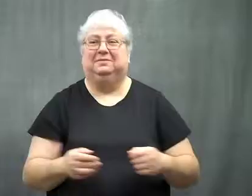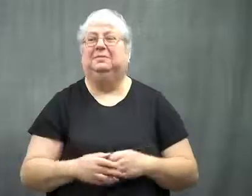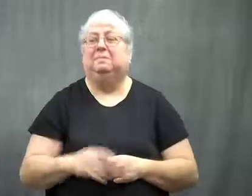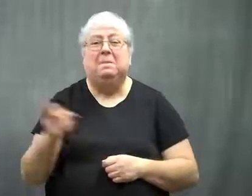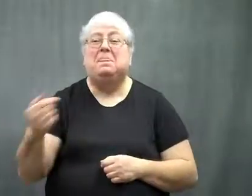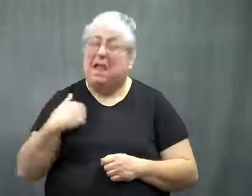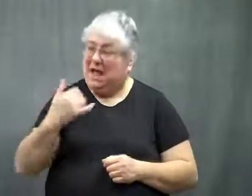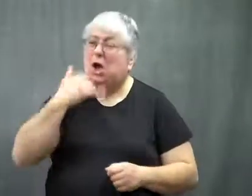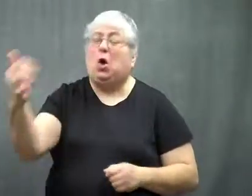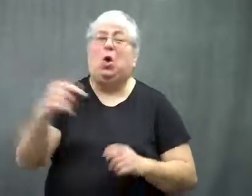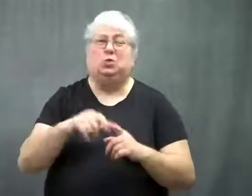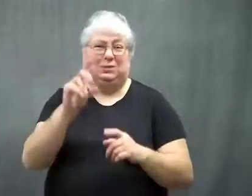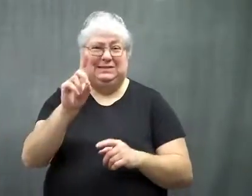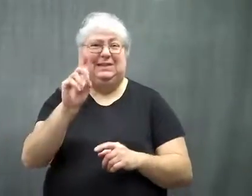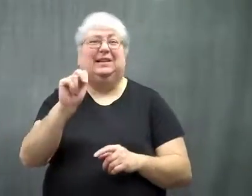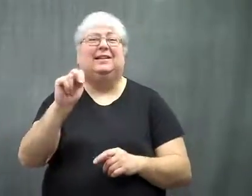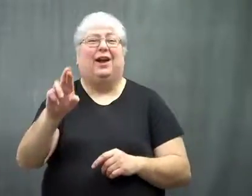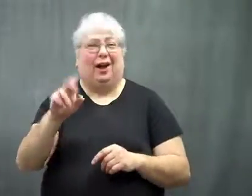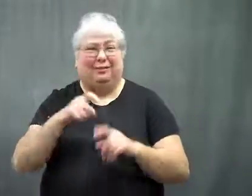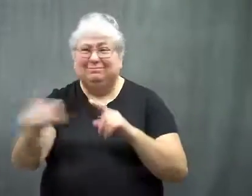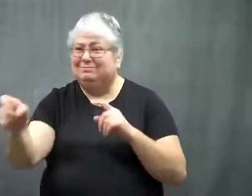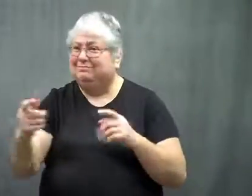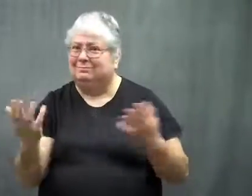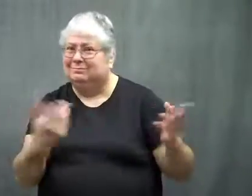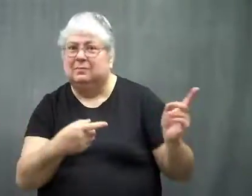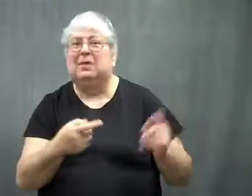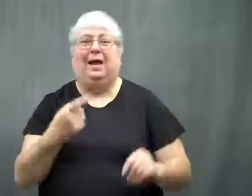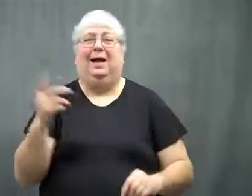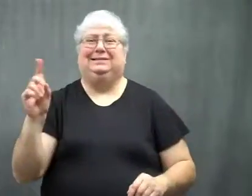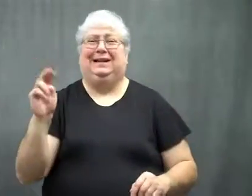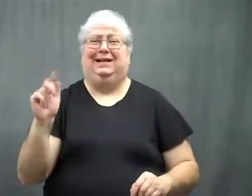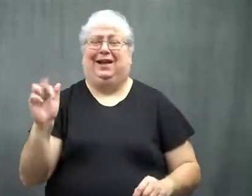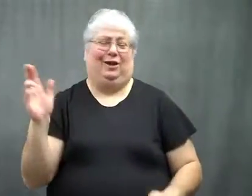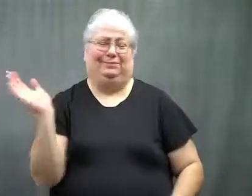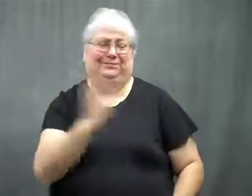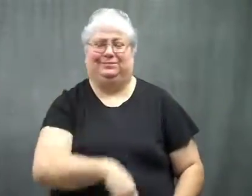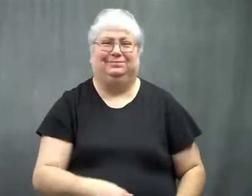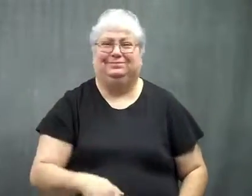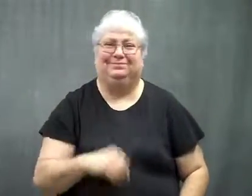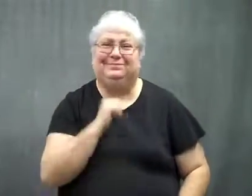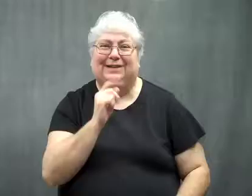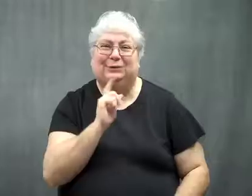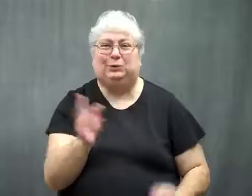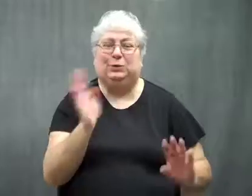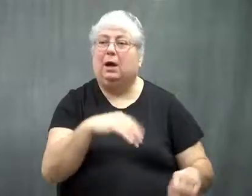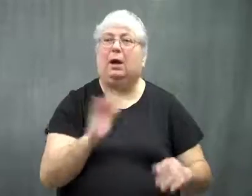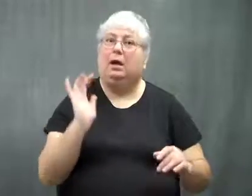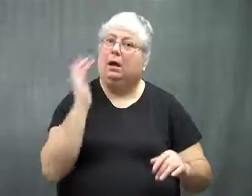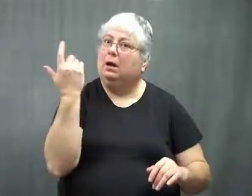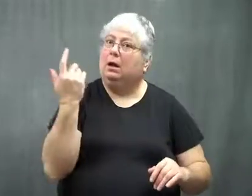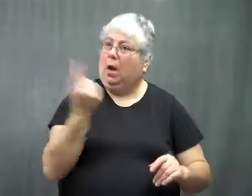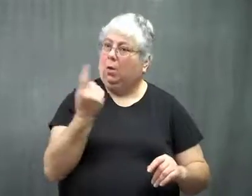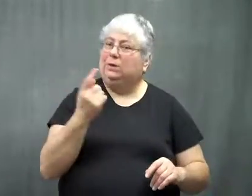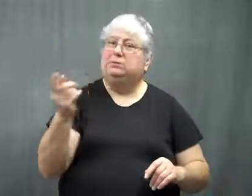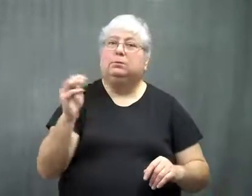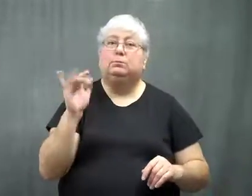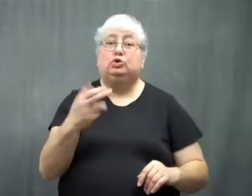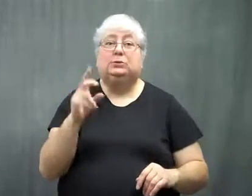I called the DNR, and they said it wasn't real.